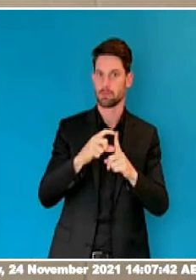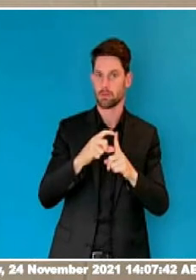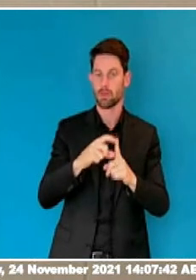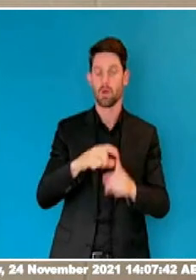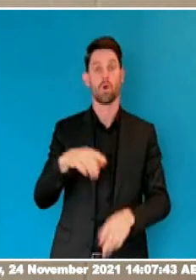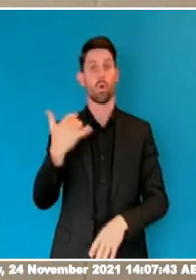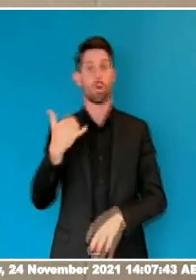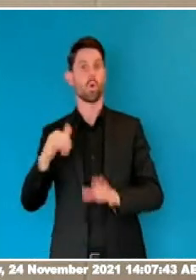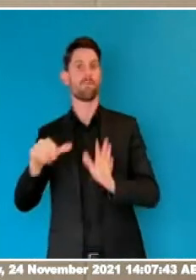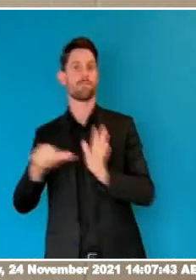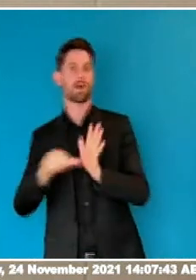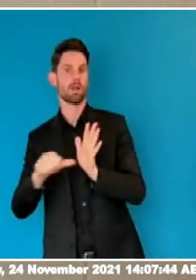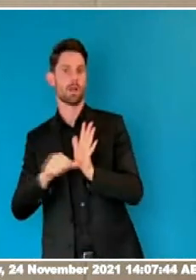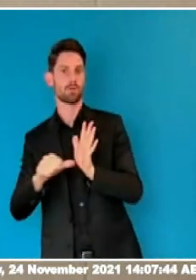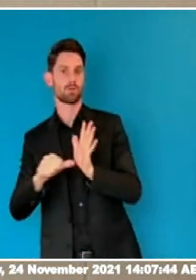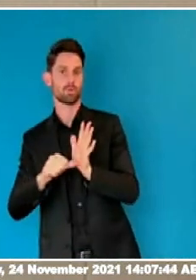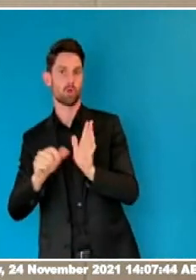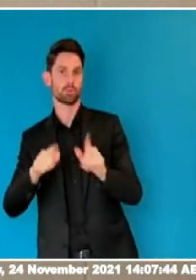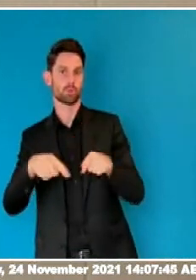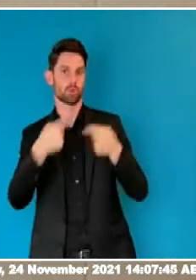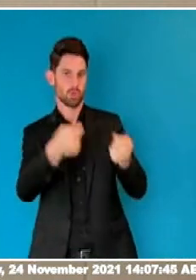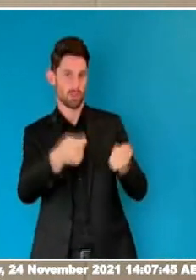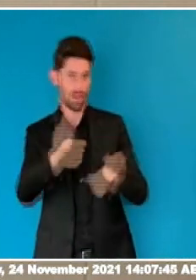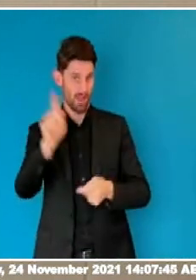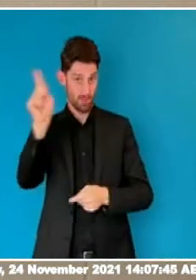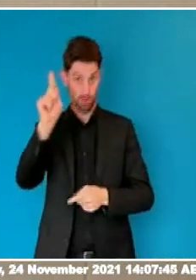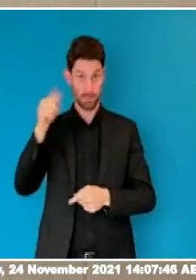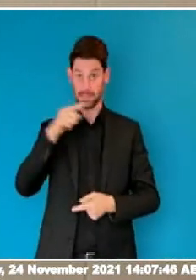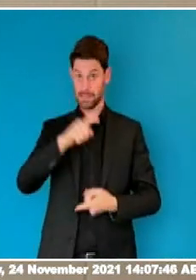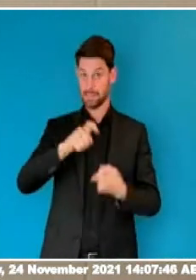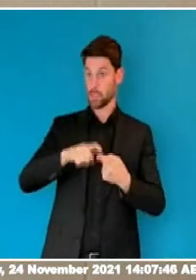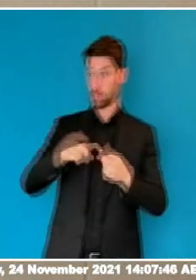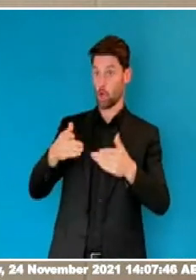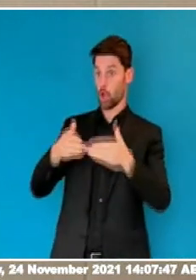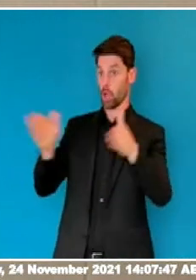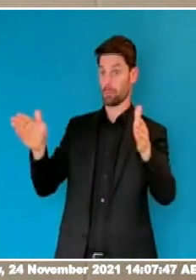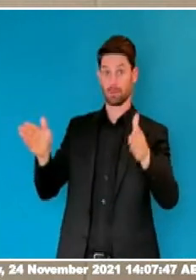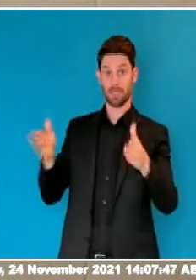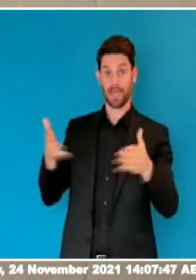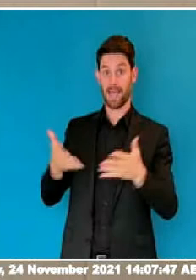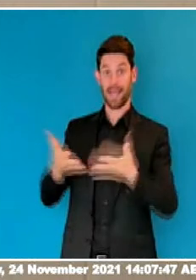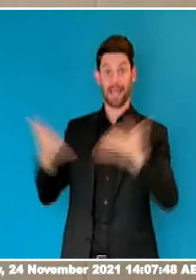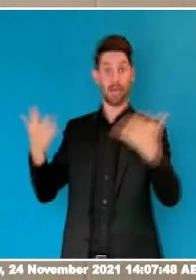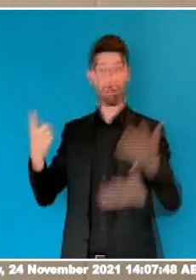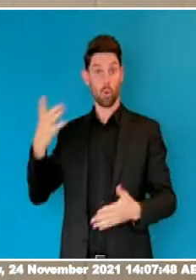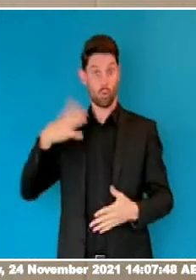And at this stage, no one hasÂ it is open to anyone to come forward to be a member.